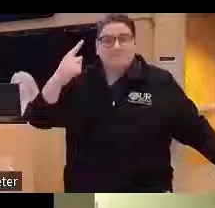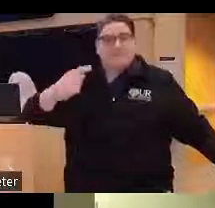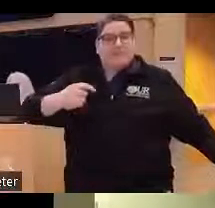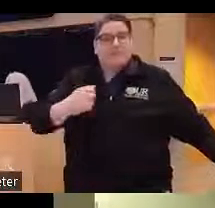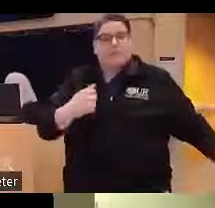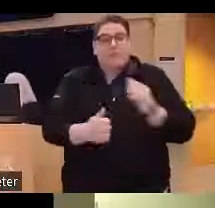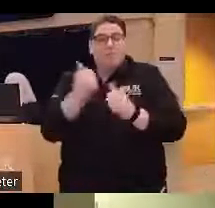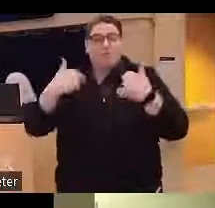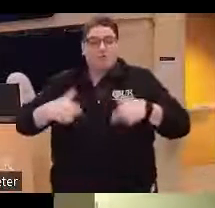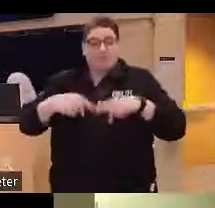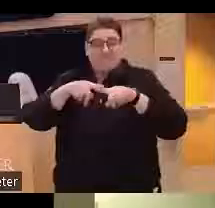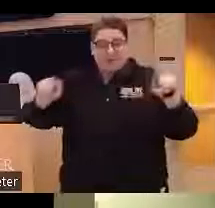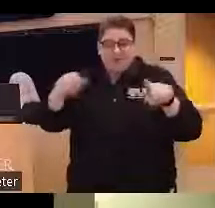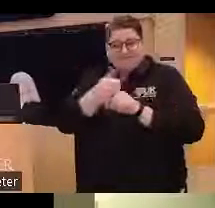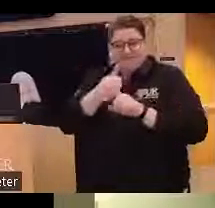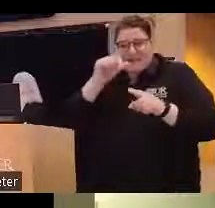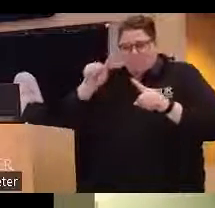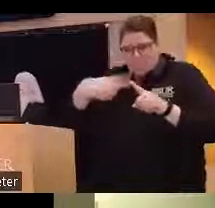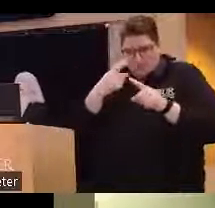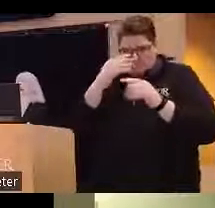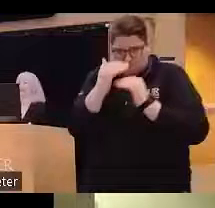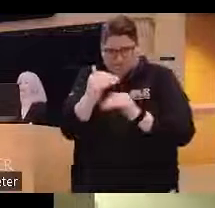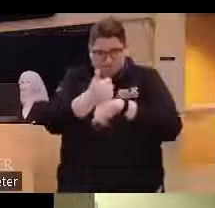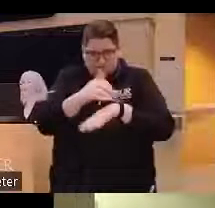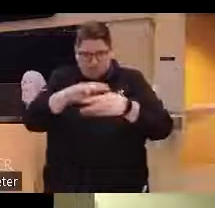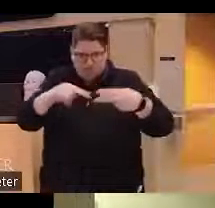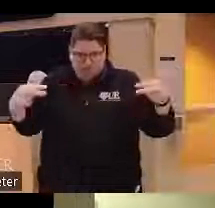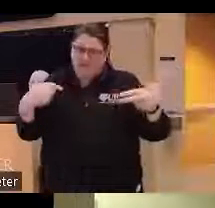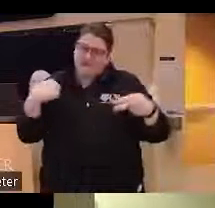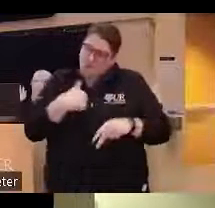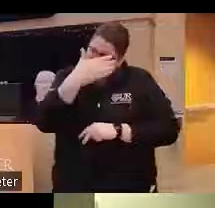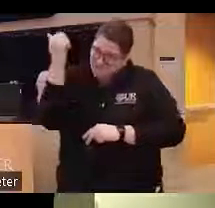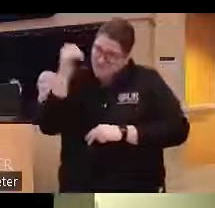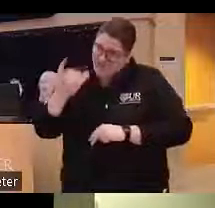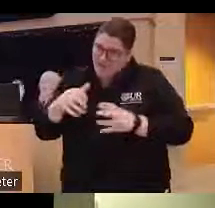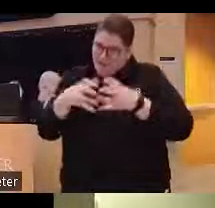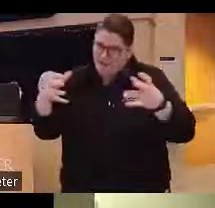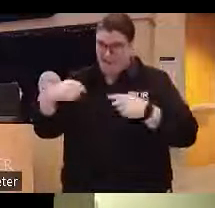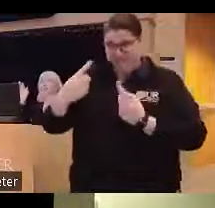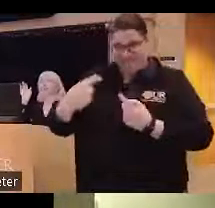keep in mind and seems to be something we've forgotten since the time I showed you that map